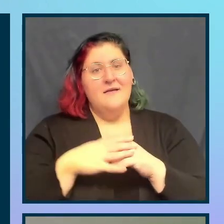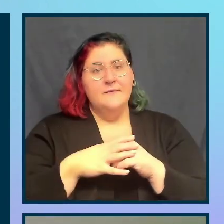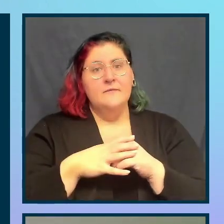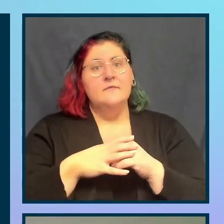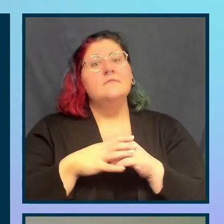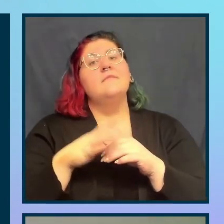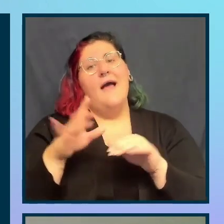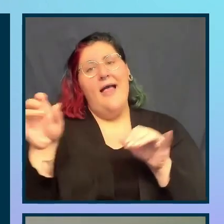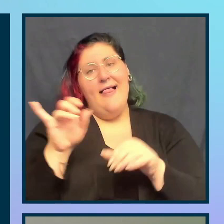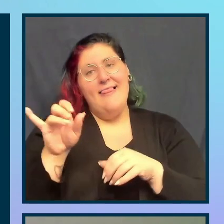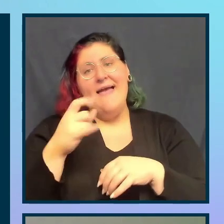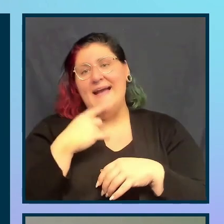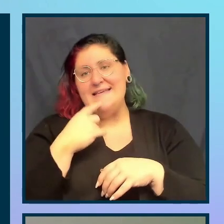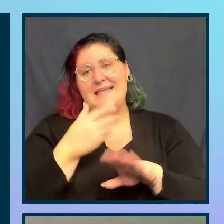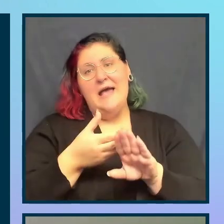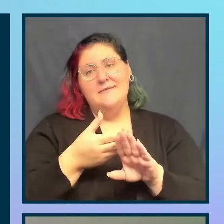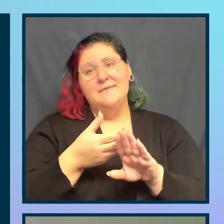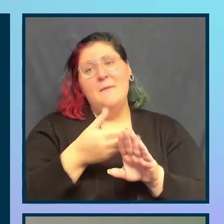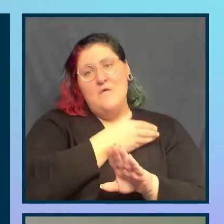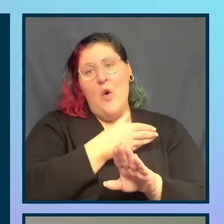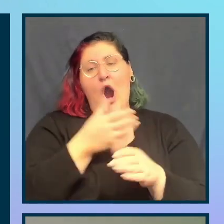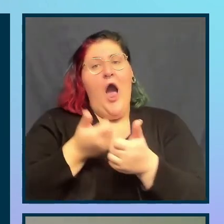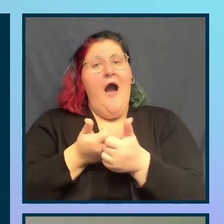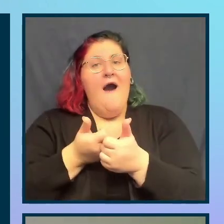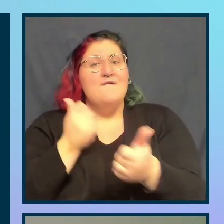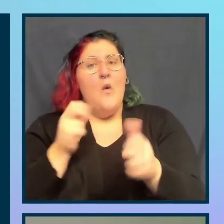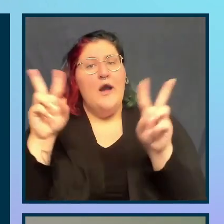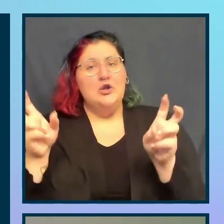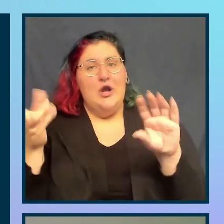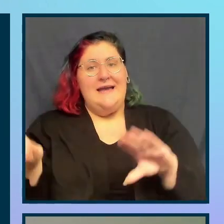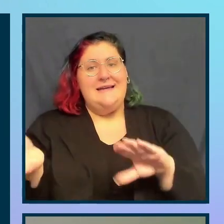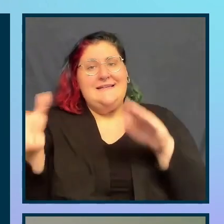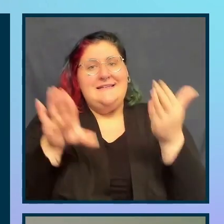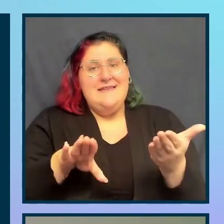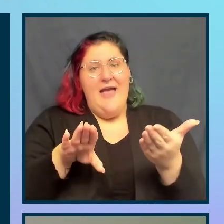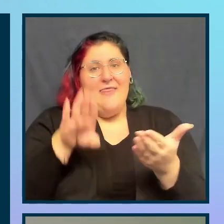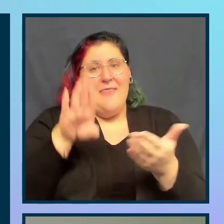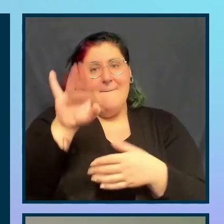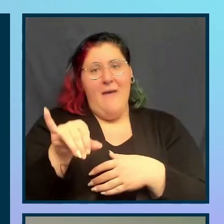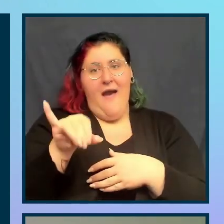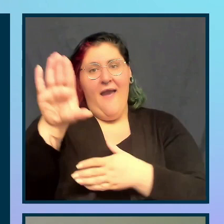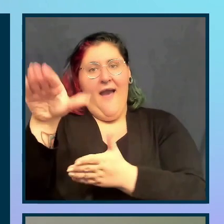If you're building something weird, building something complex, like focus on the basics, really nail down the page structure,